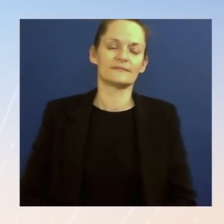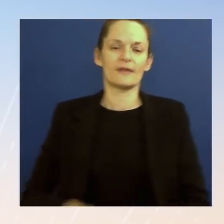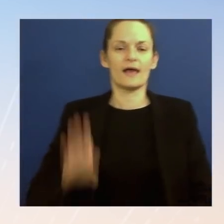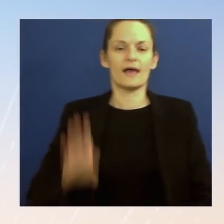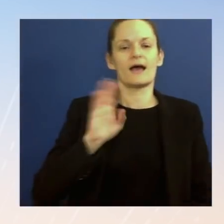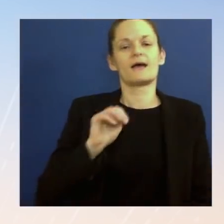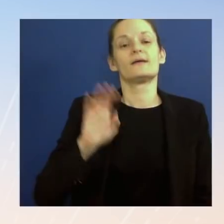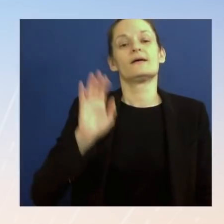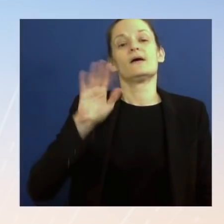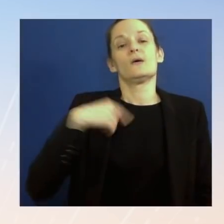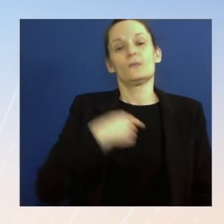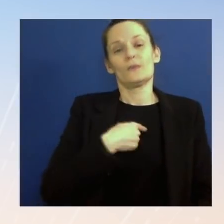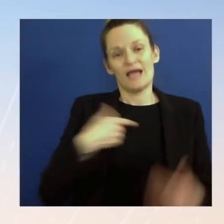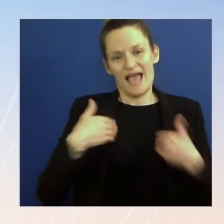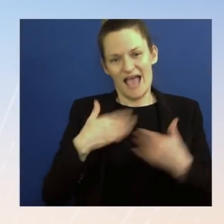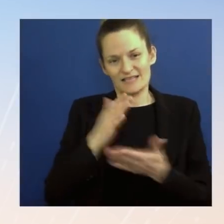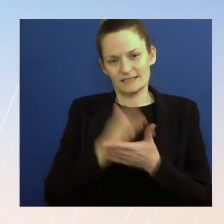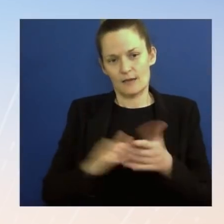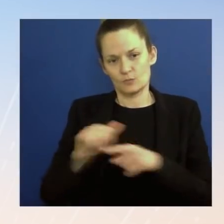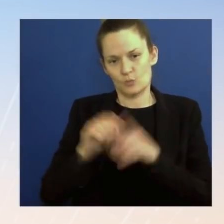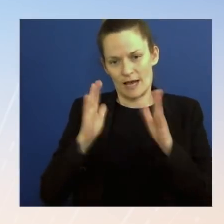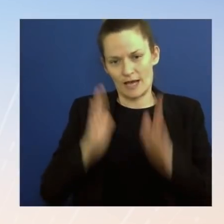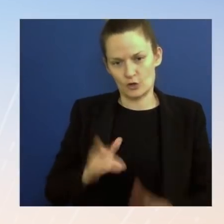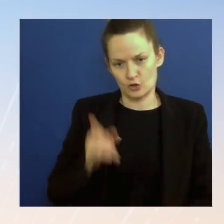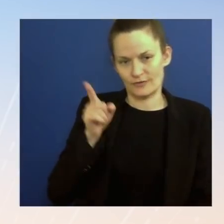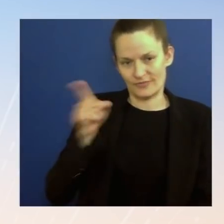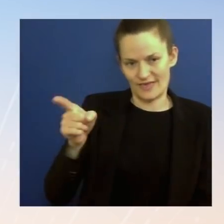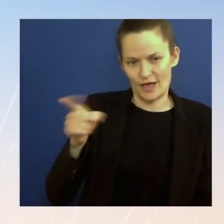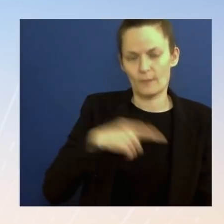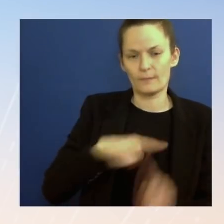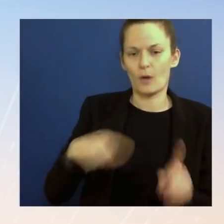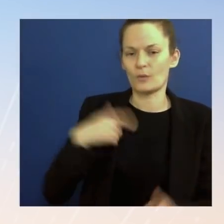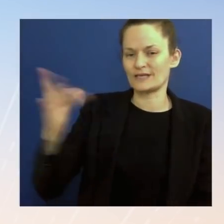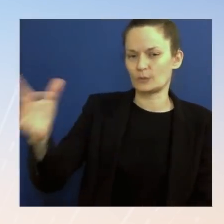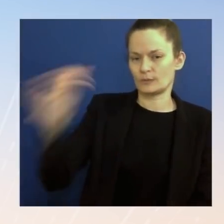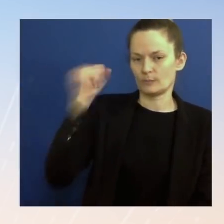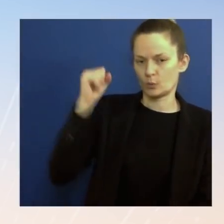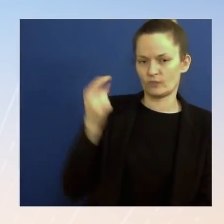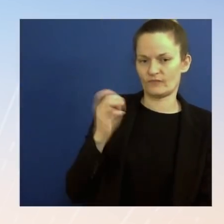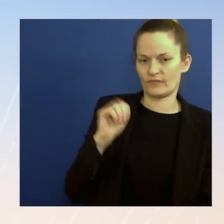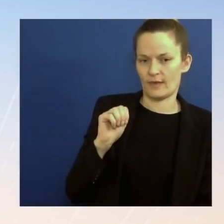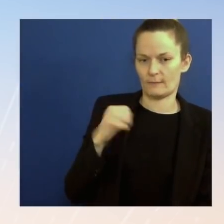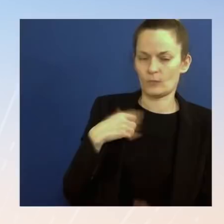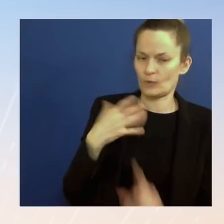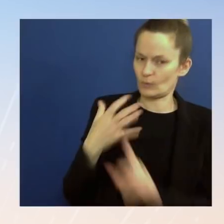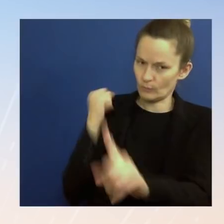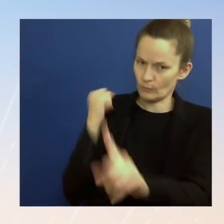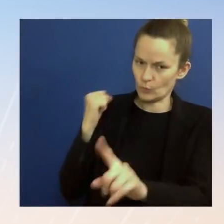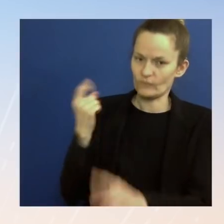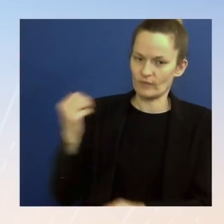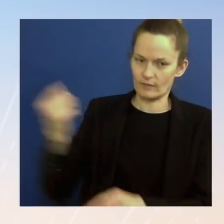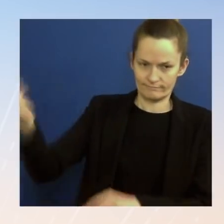We obviously have a significant military presence in a range of countries in the region, but I can see if there's anything